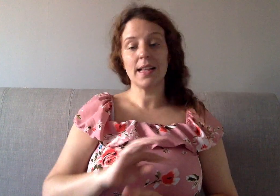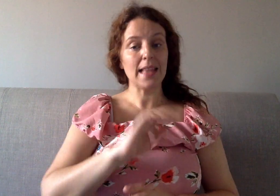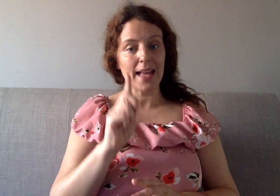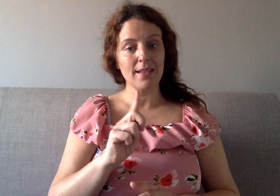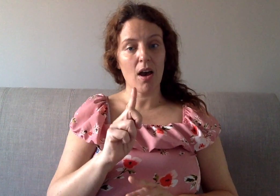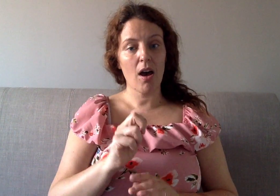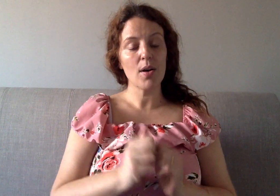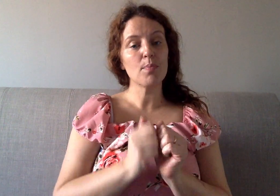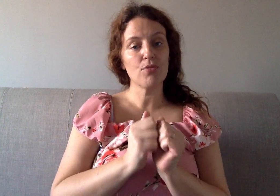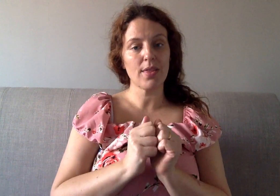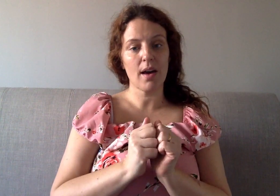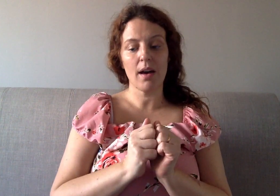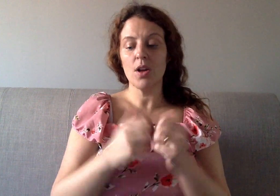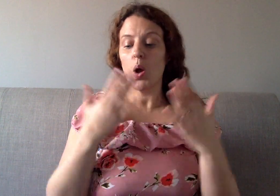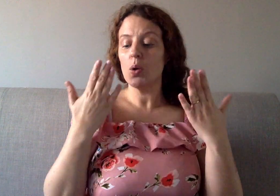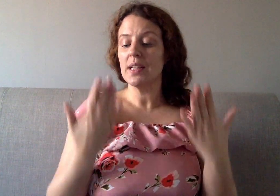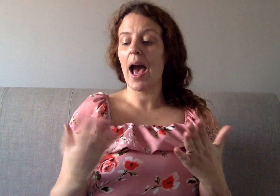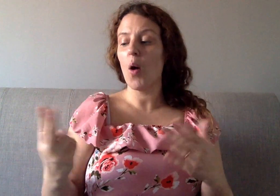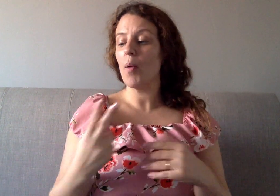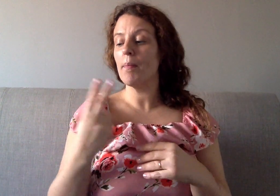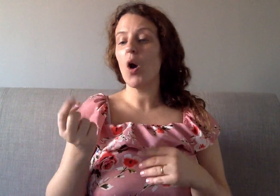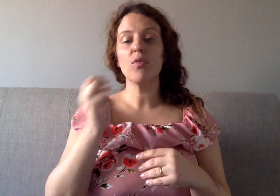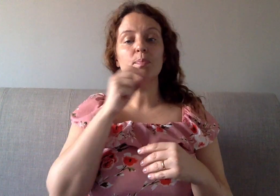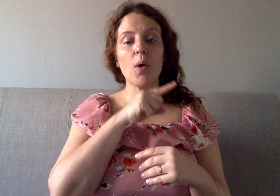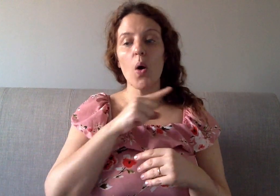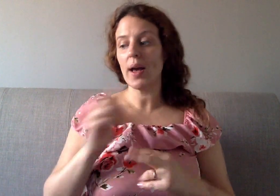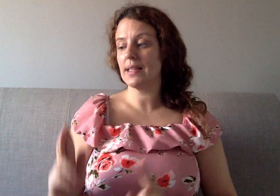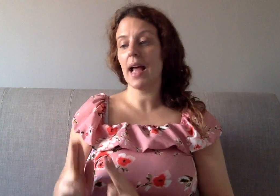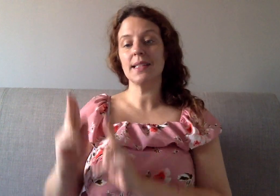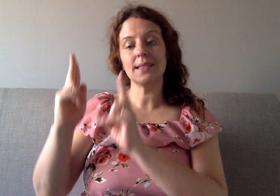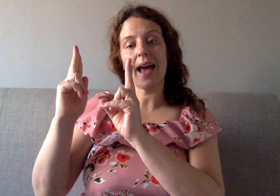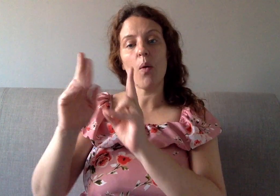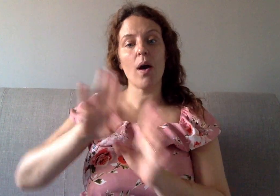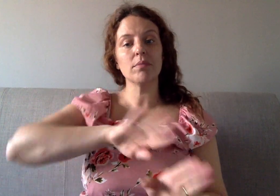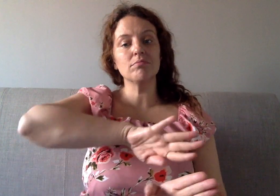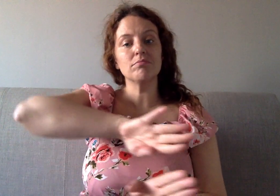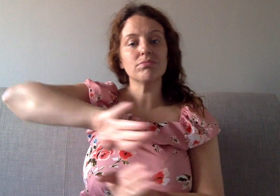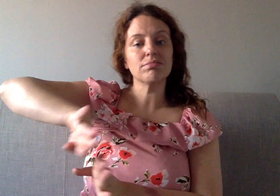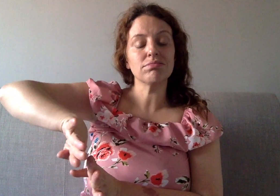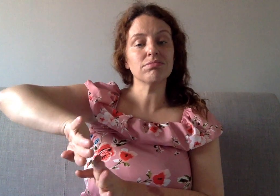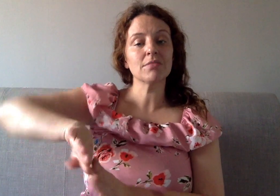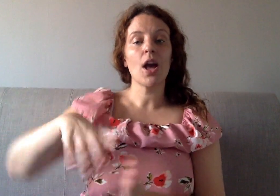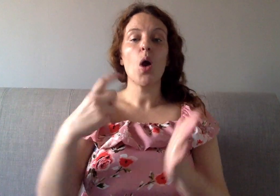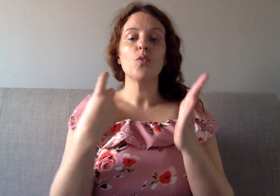Then later his brother, now the two boys were out the way.